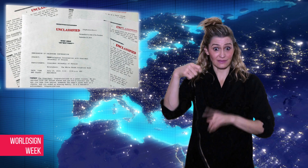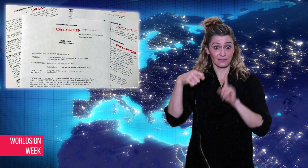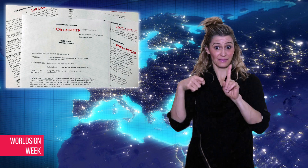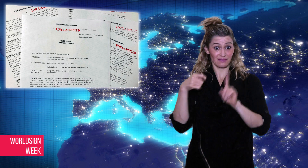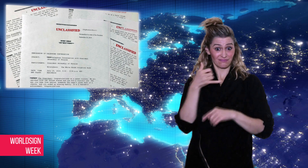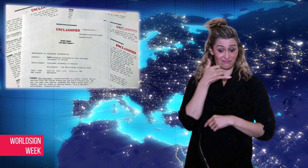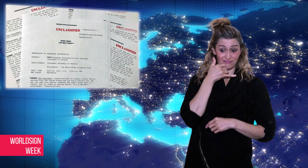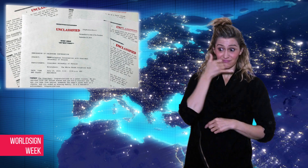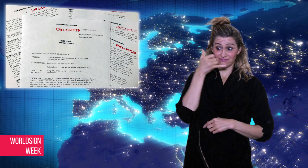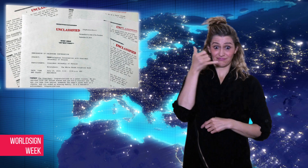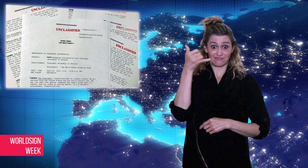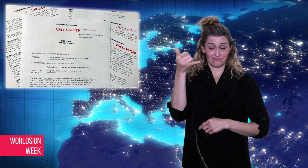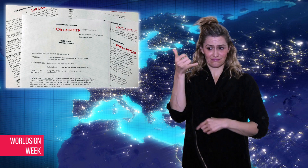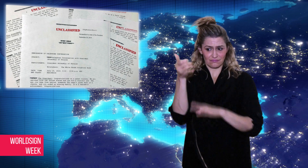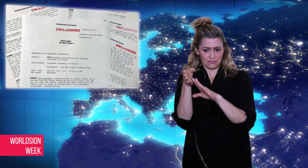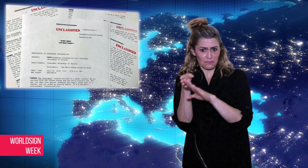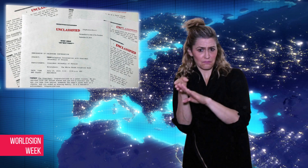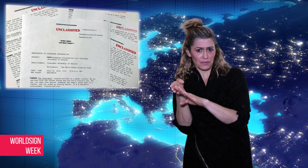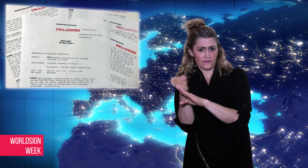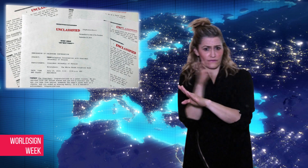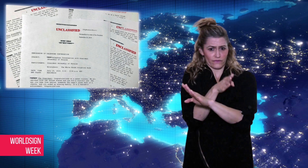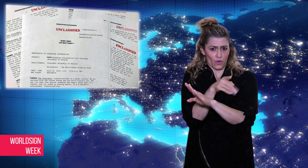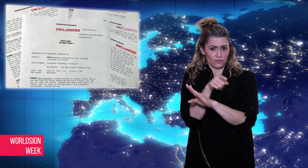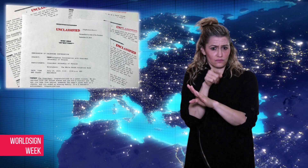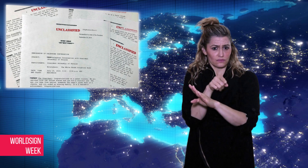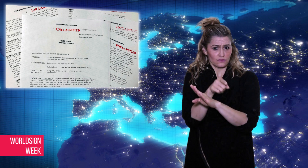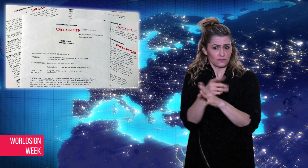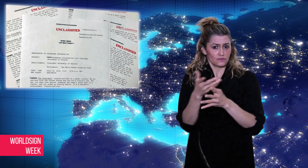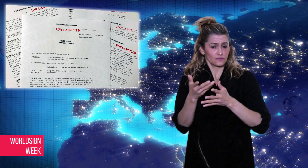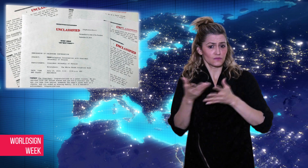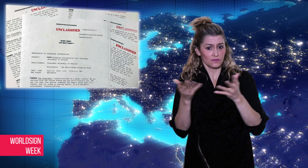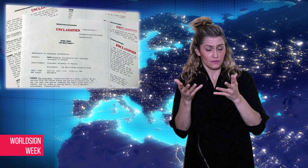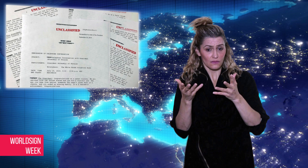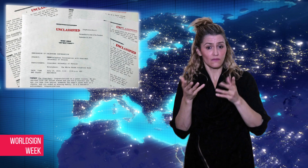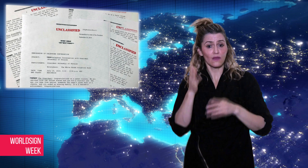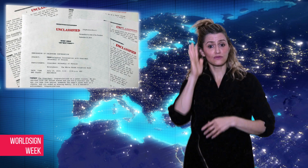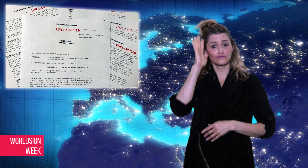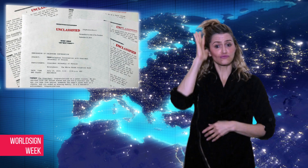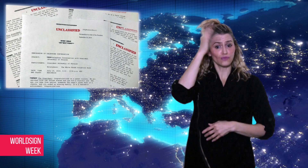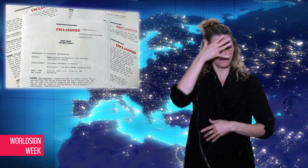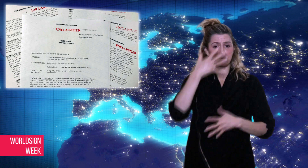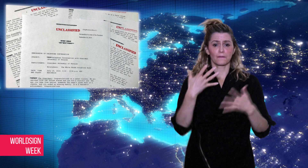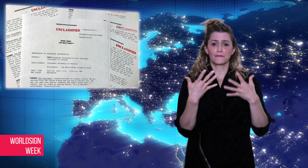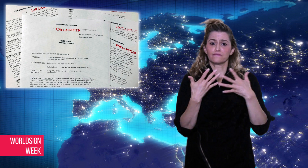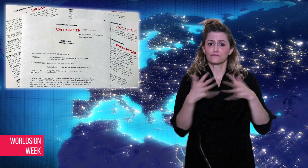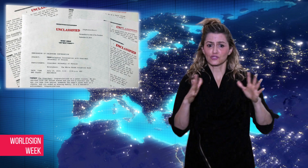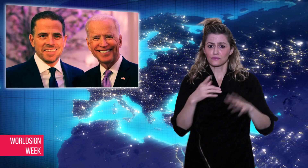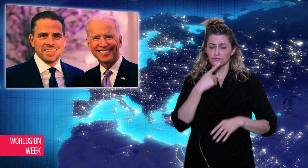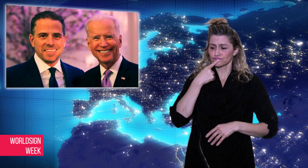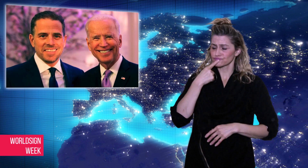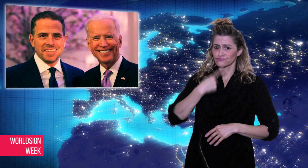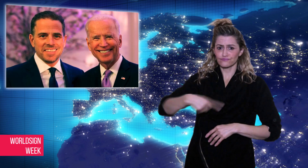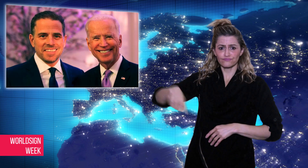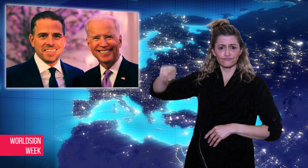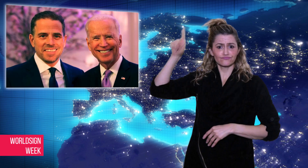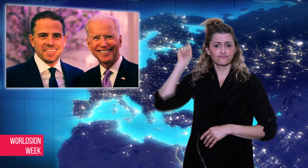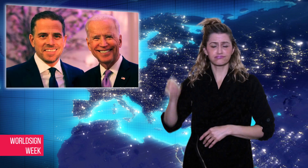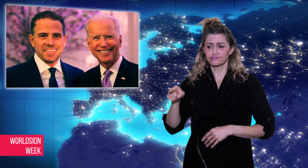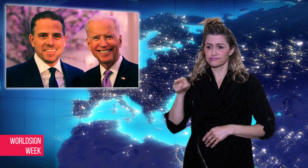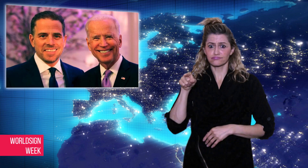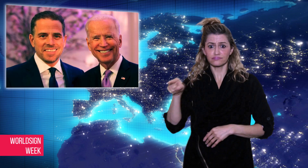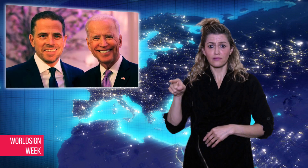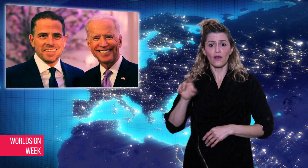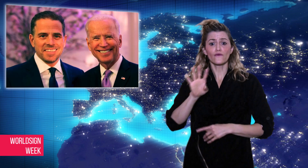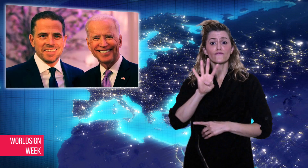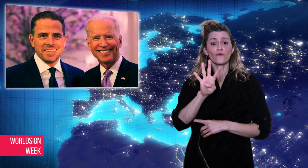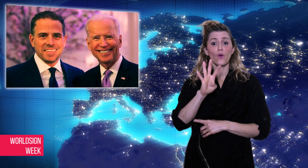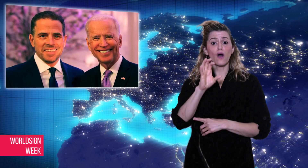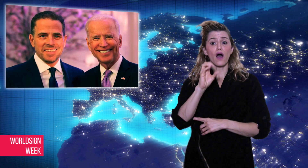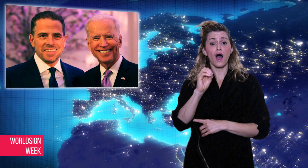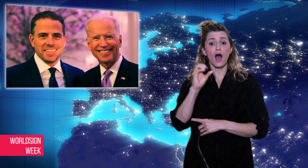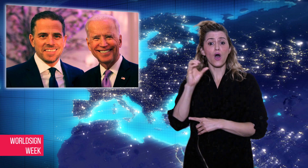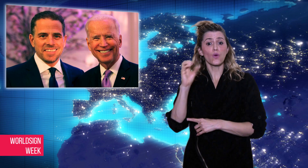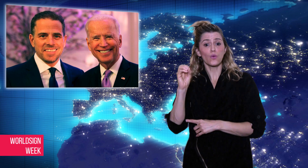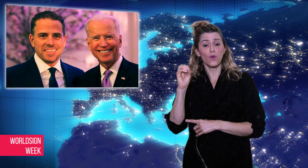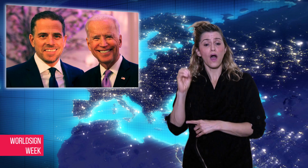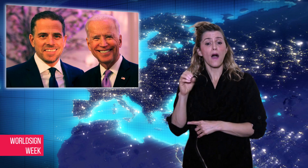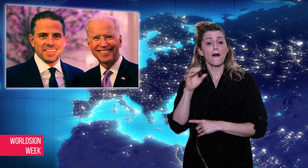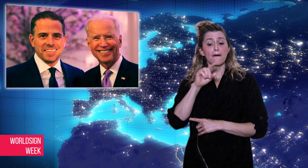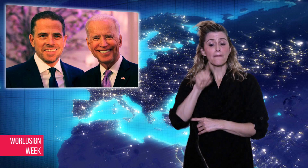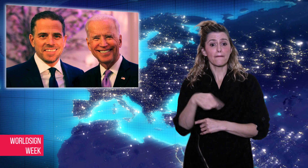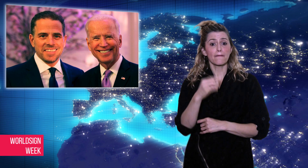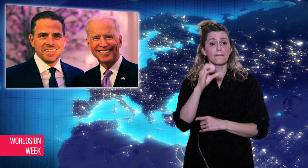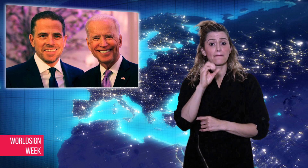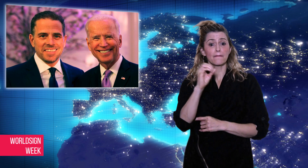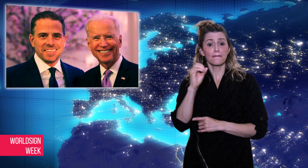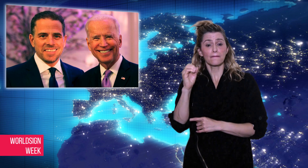Prior to Trump calling the Ukrainian president, Trump